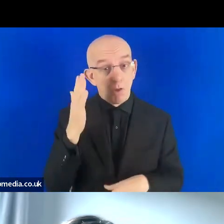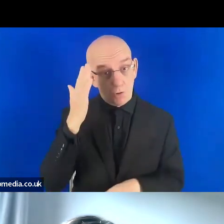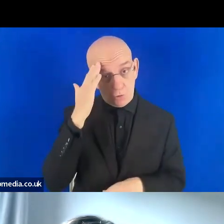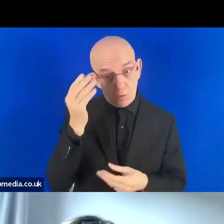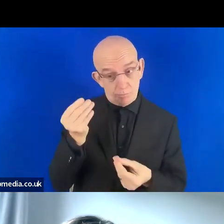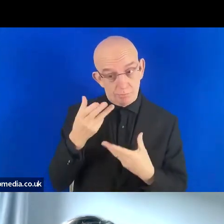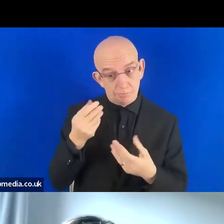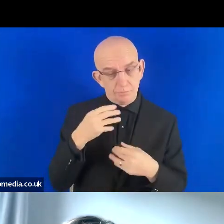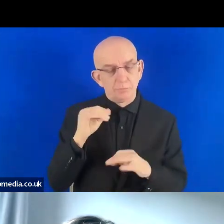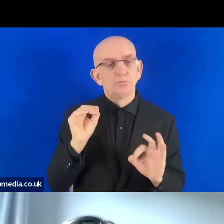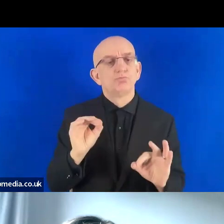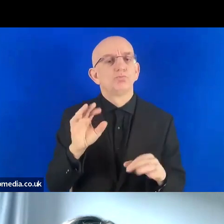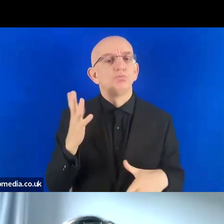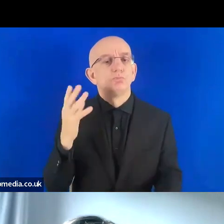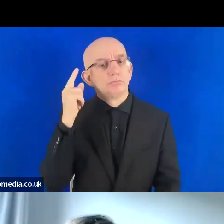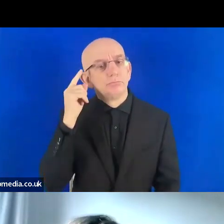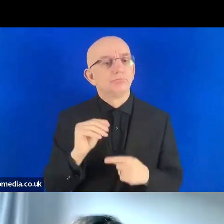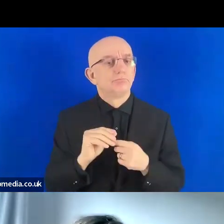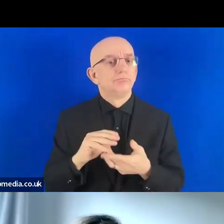so that you can do that.